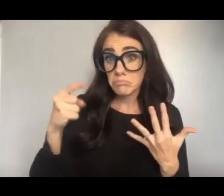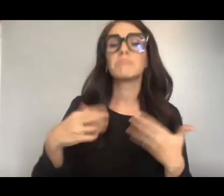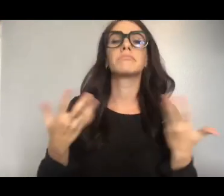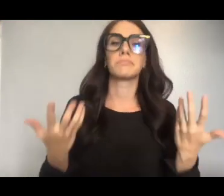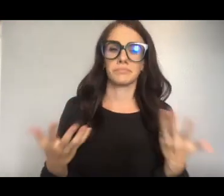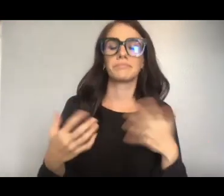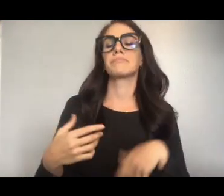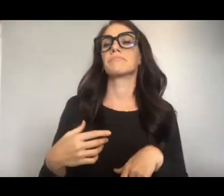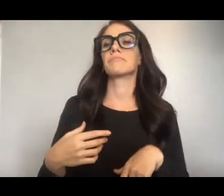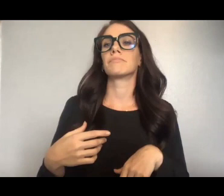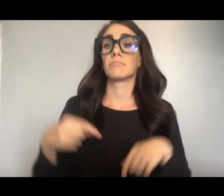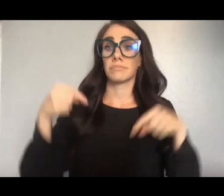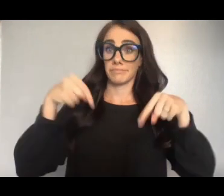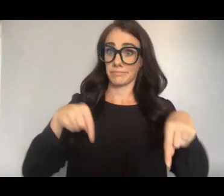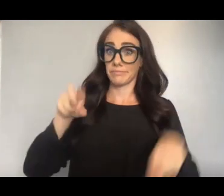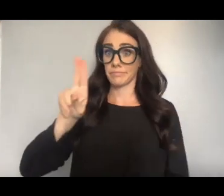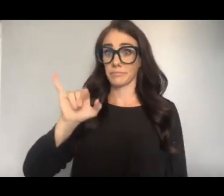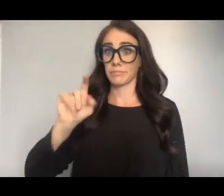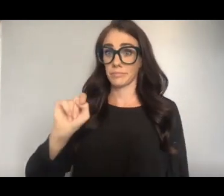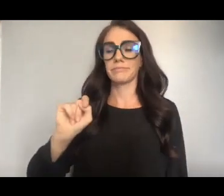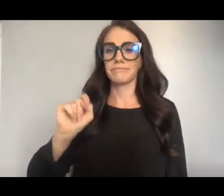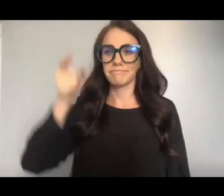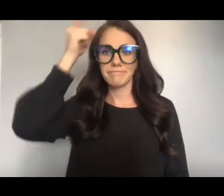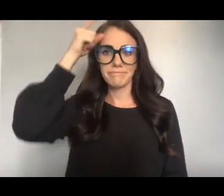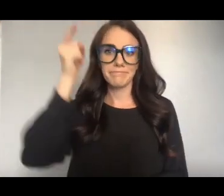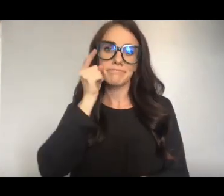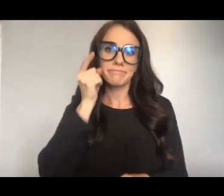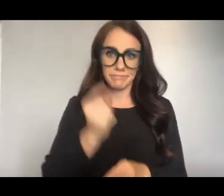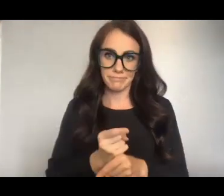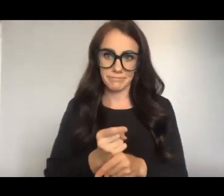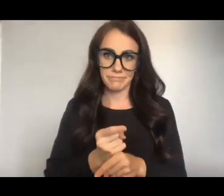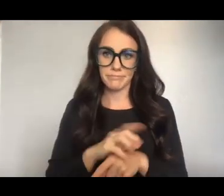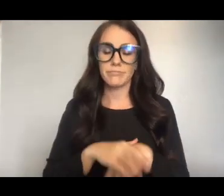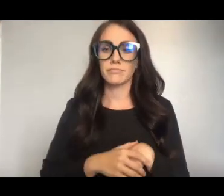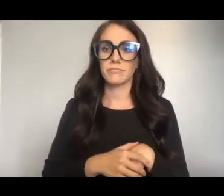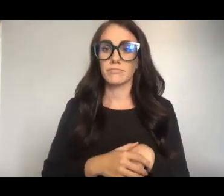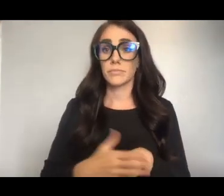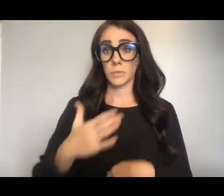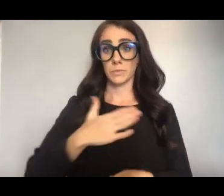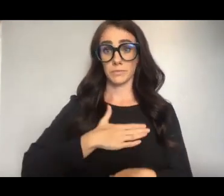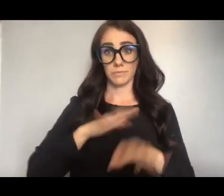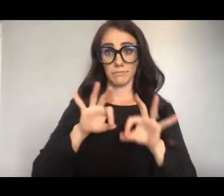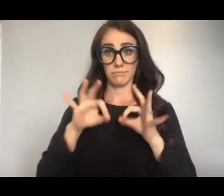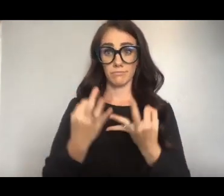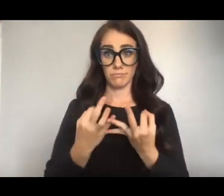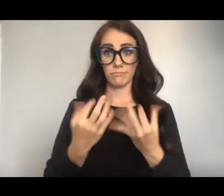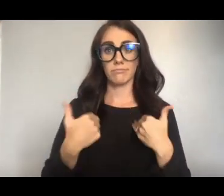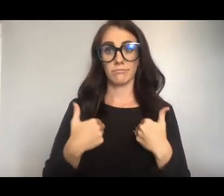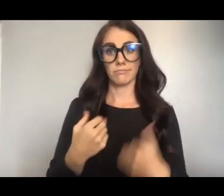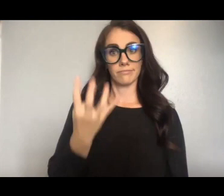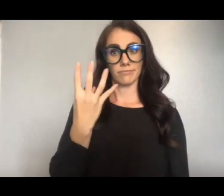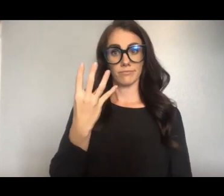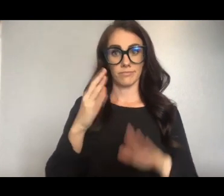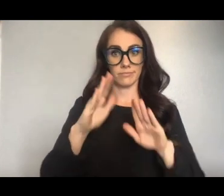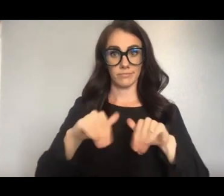So listing is used for a couple of things. In this unit we'll use it for siblings.